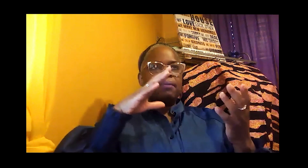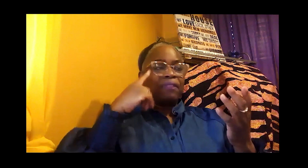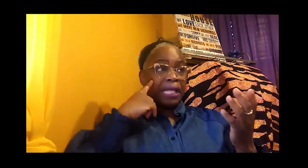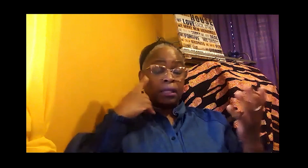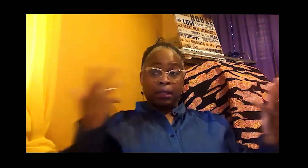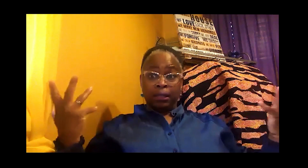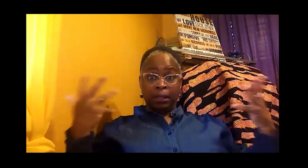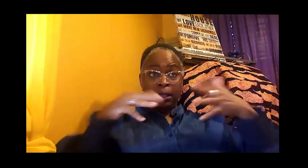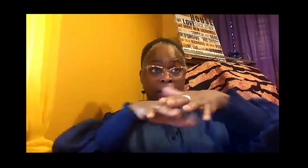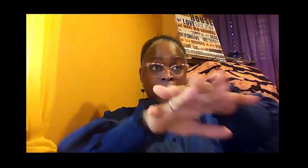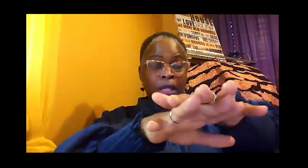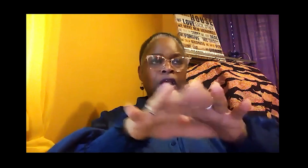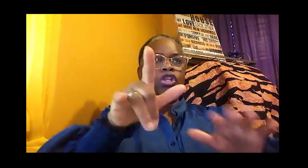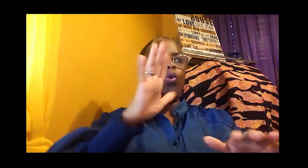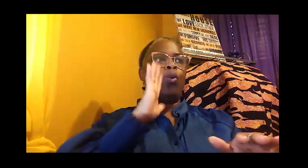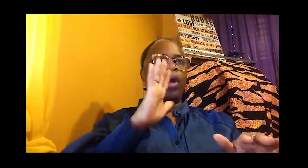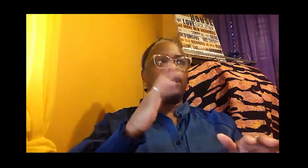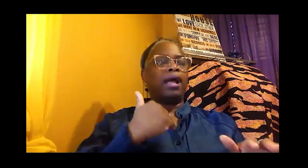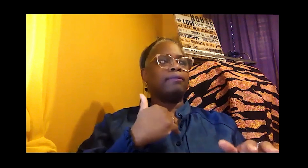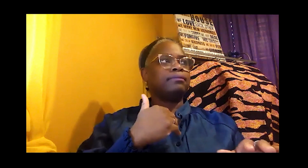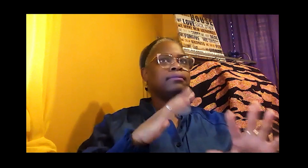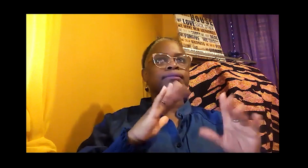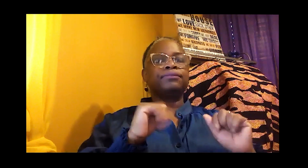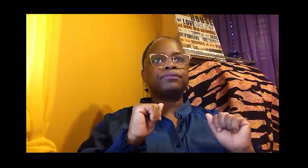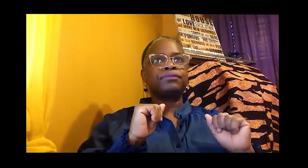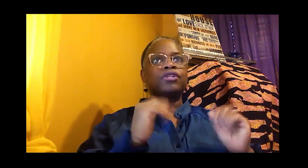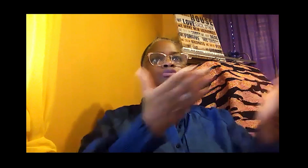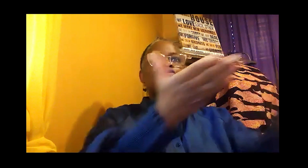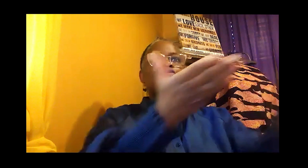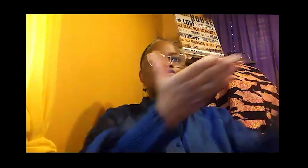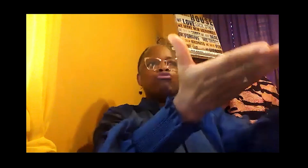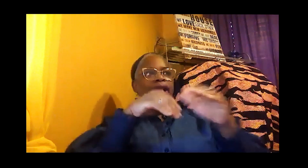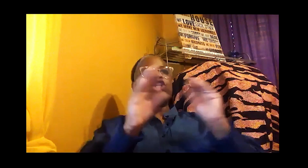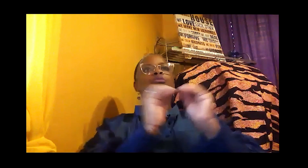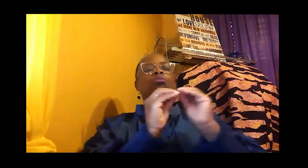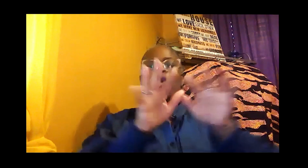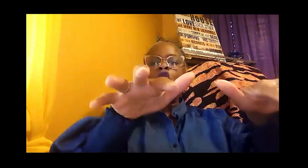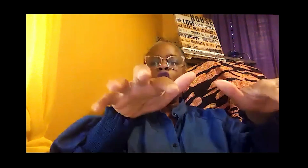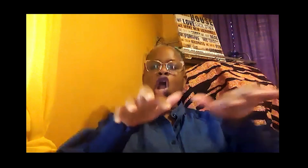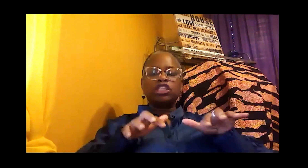cultural ideas, and if we work together, this will foster additional audience participation,